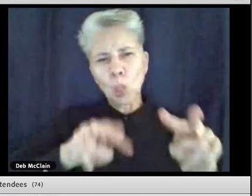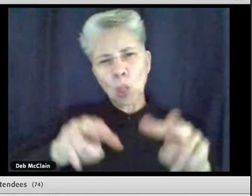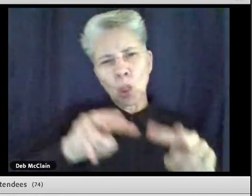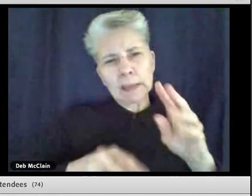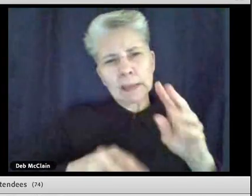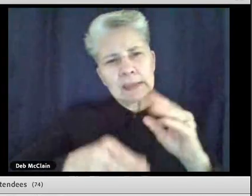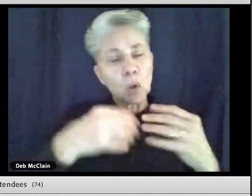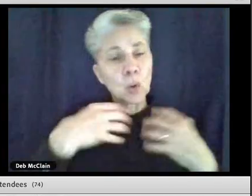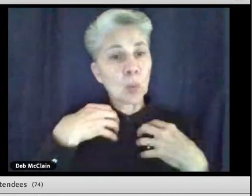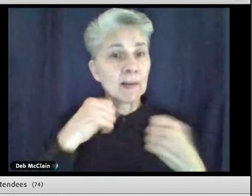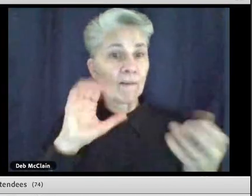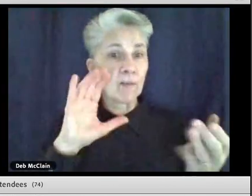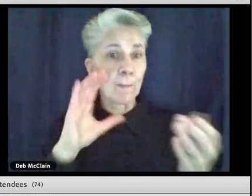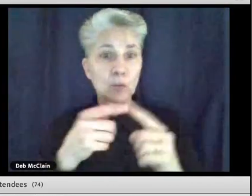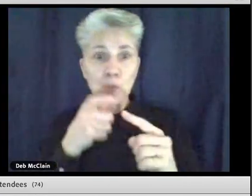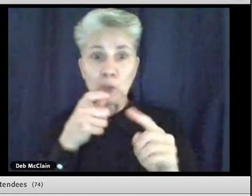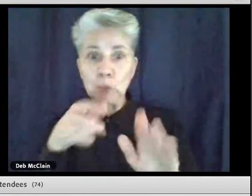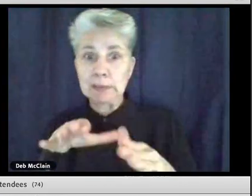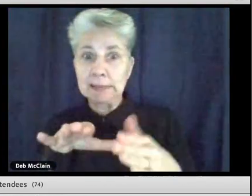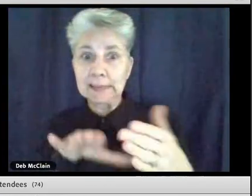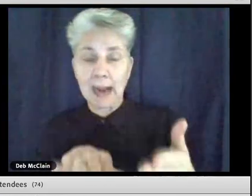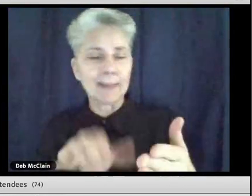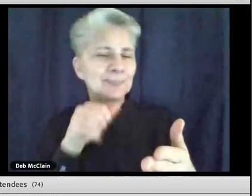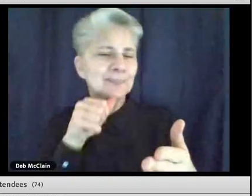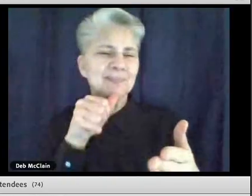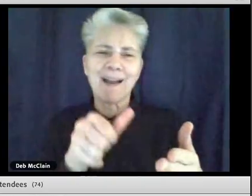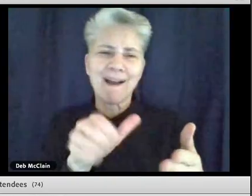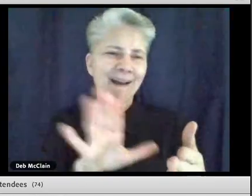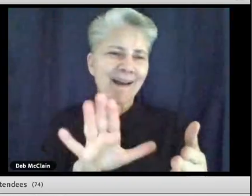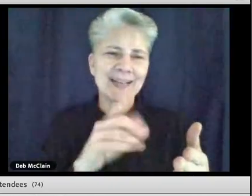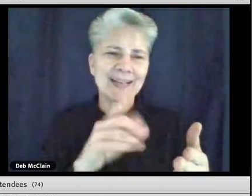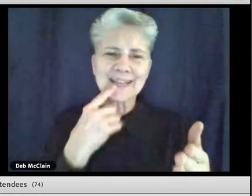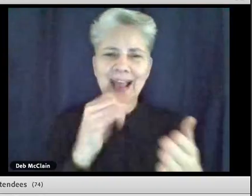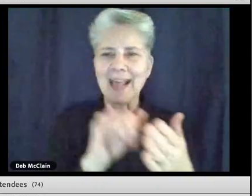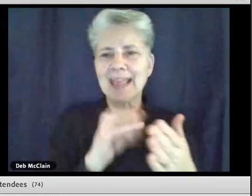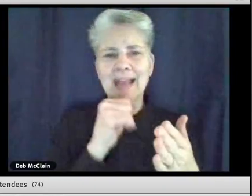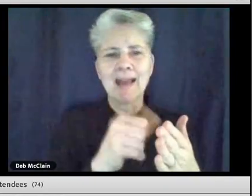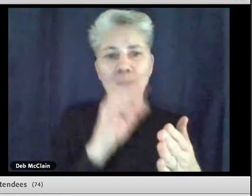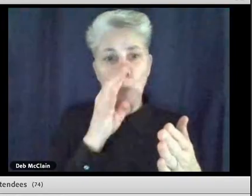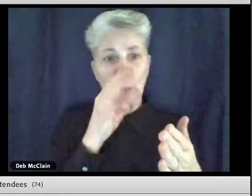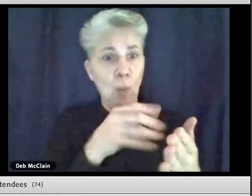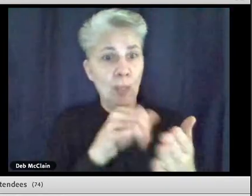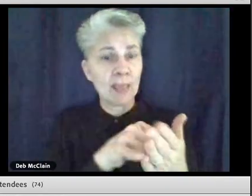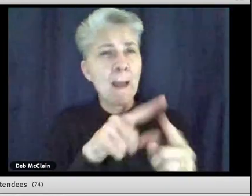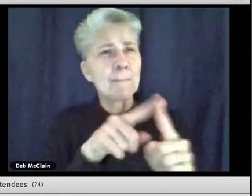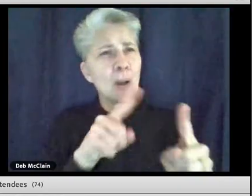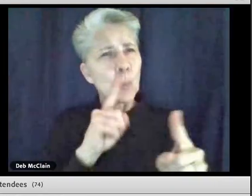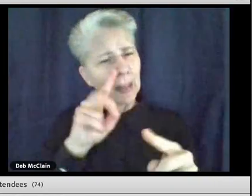versus the total deaths, not that it's not -- I'm not saying not to discount that, but really take a look at the numbers